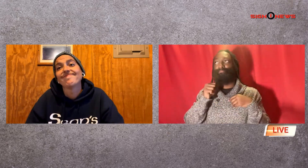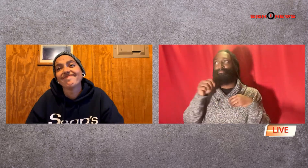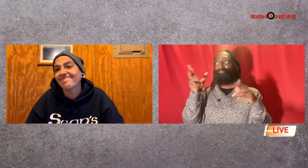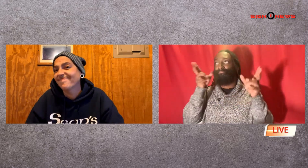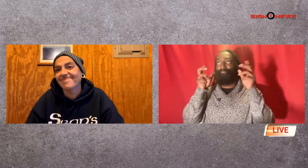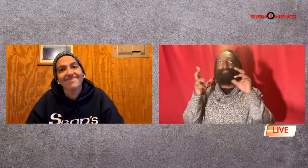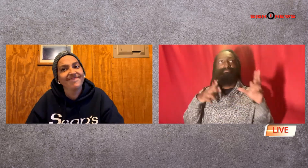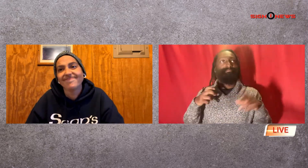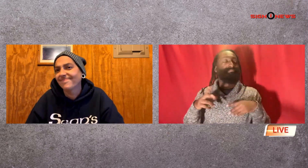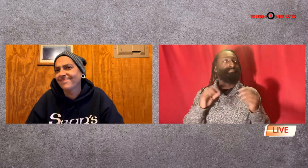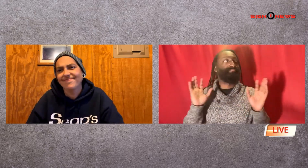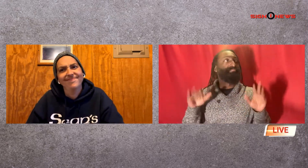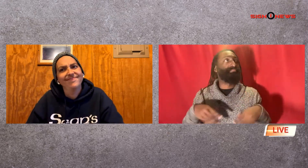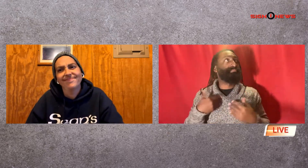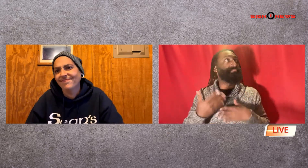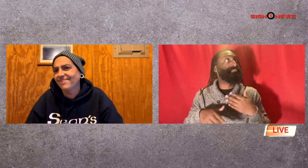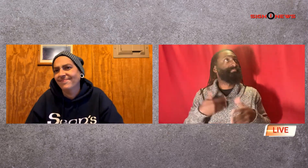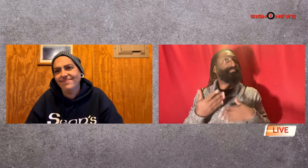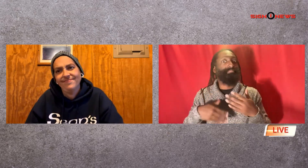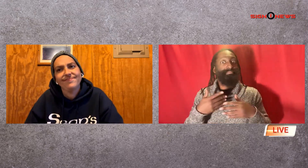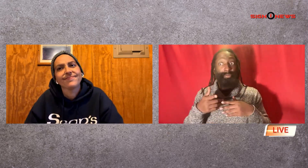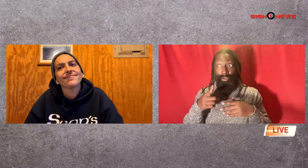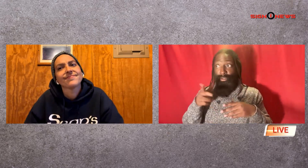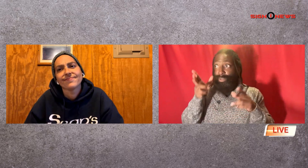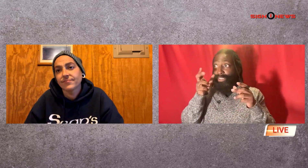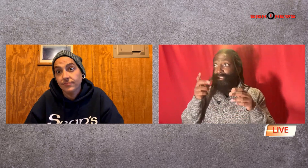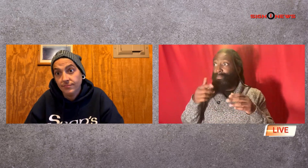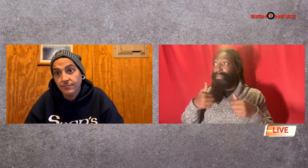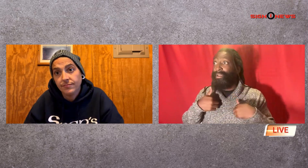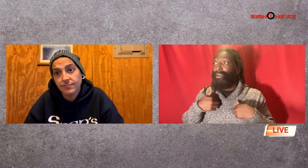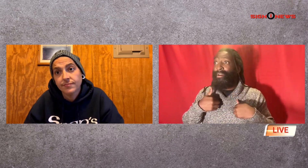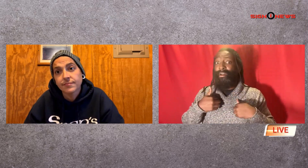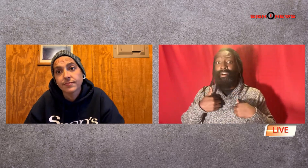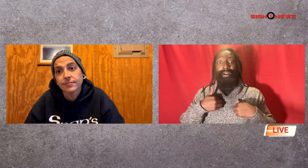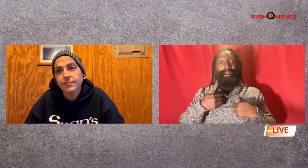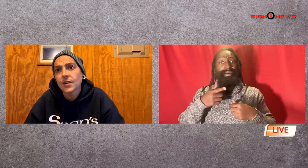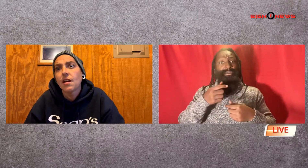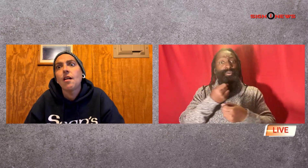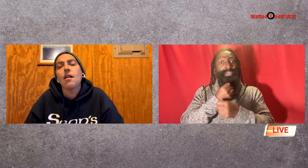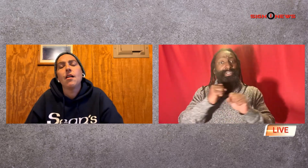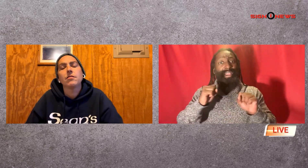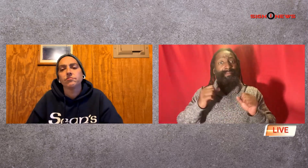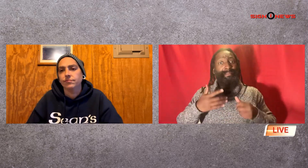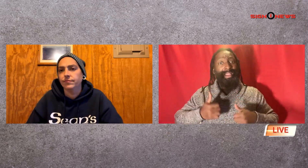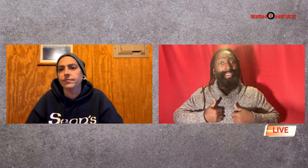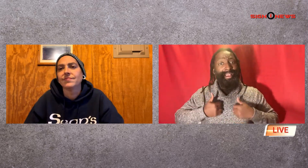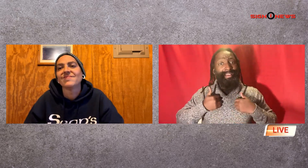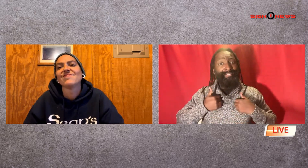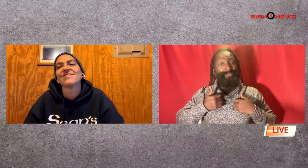and just accept the status quo they get here and realize somebody has heard me and they